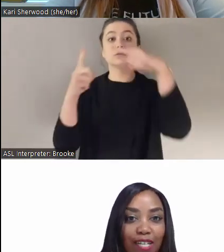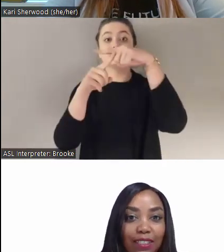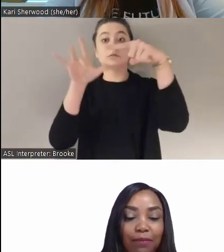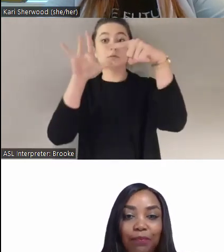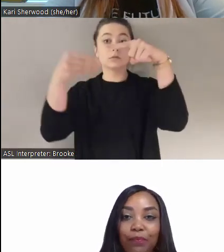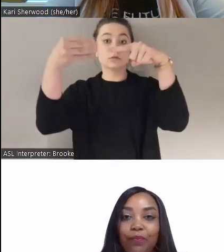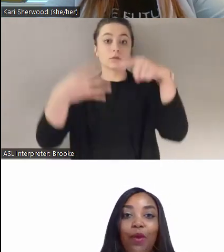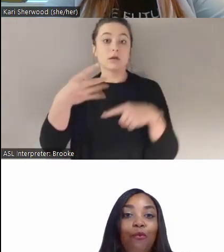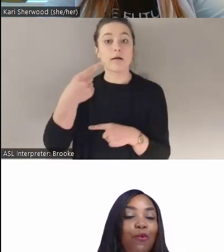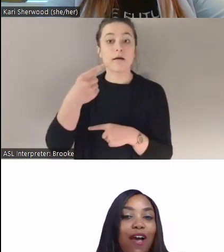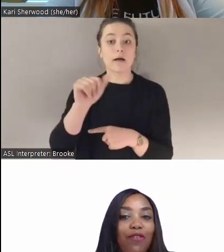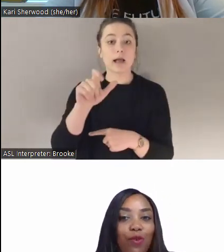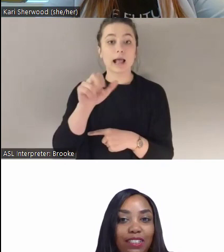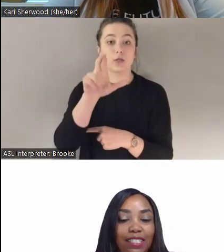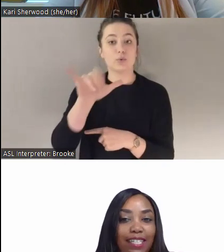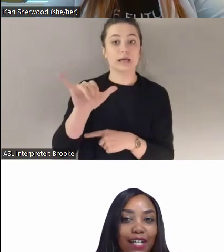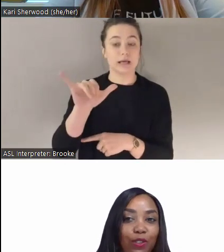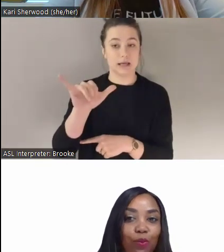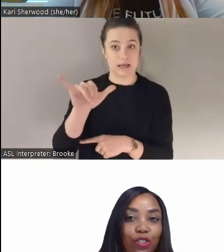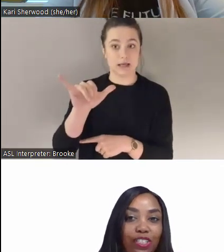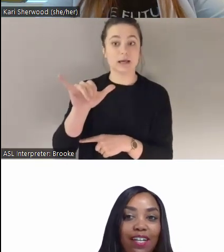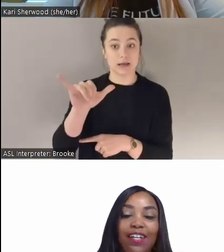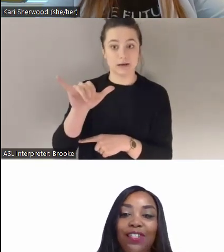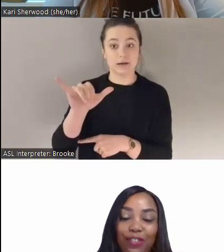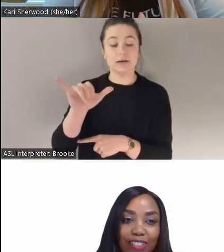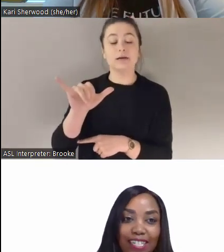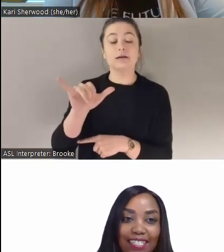device. We will have a Q&A portion during today's